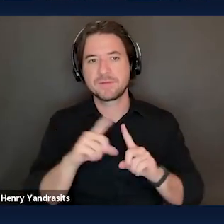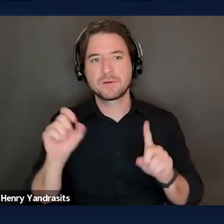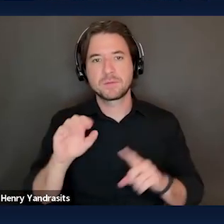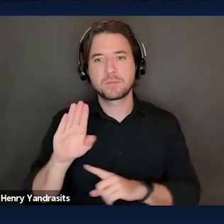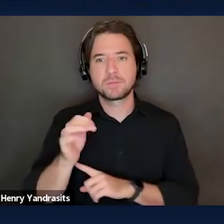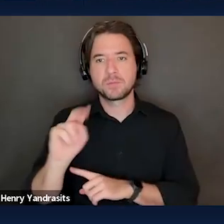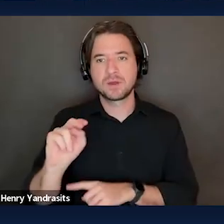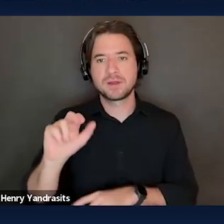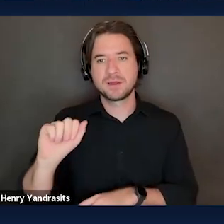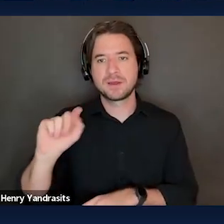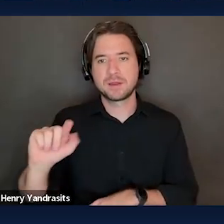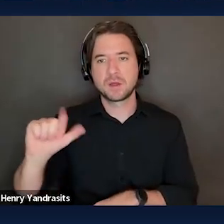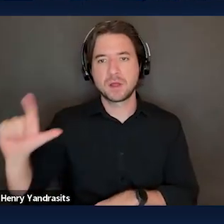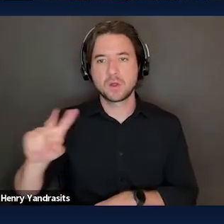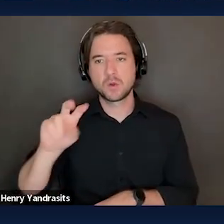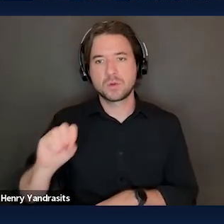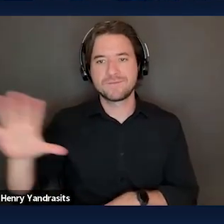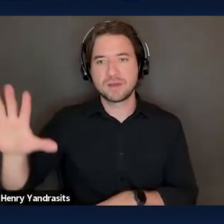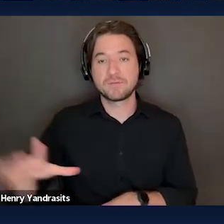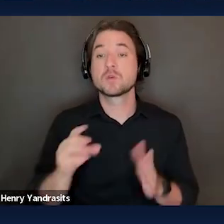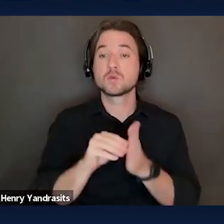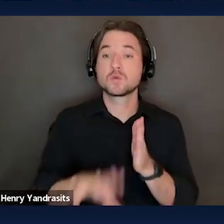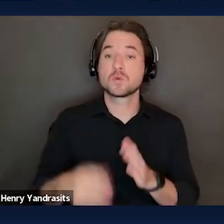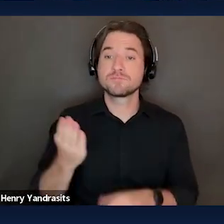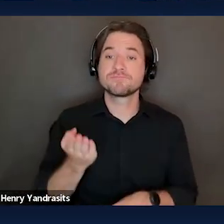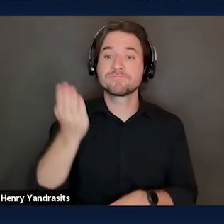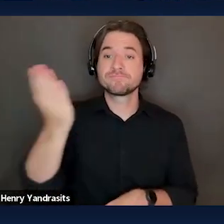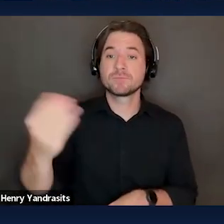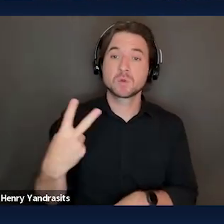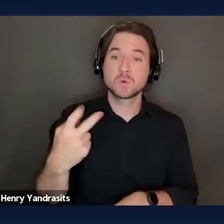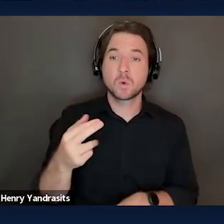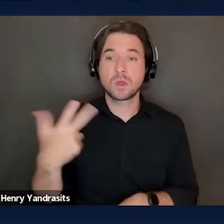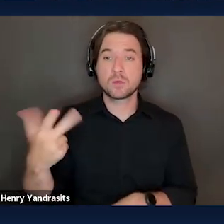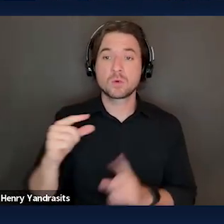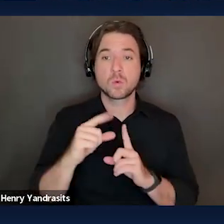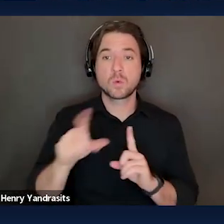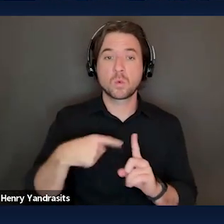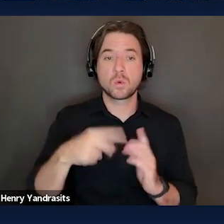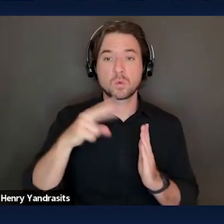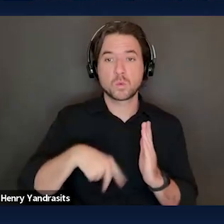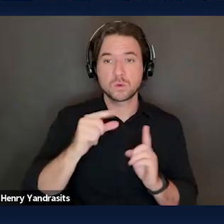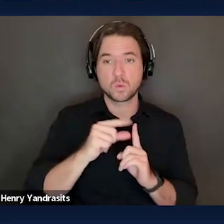Here, the students were prompted to submit 2 or 3 words that would come to mind when they read the word disability.